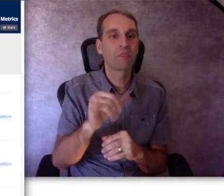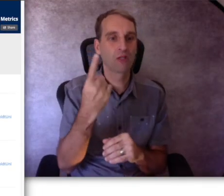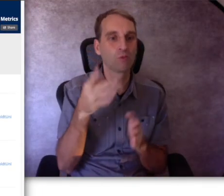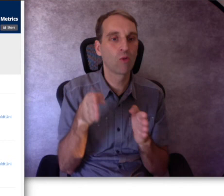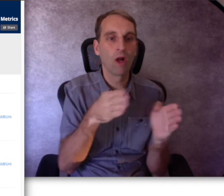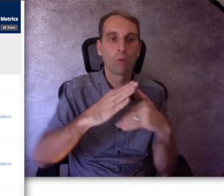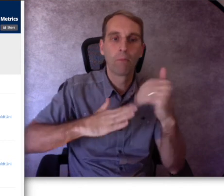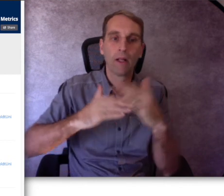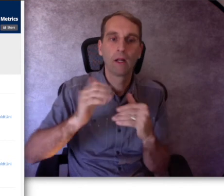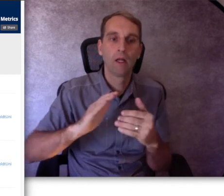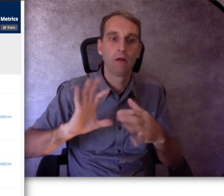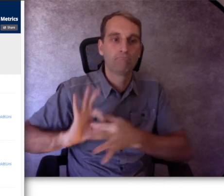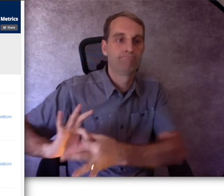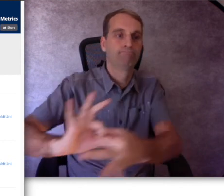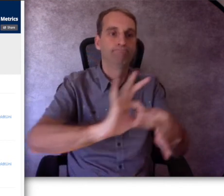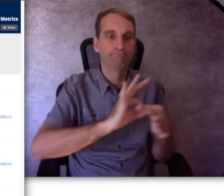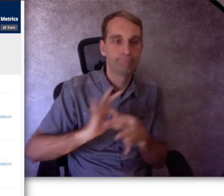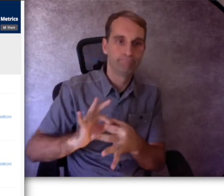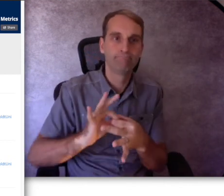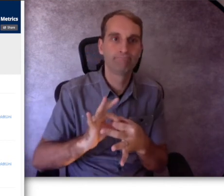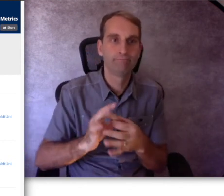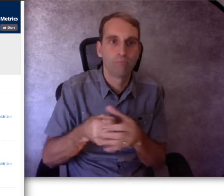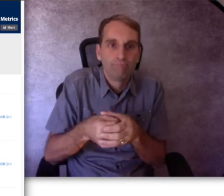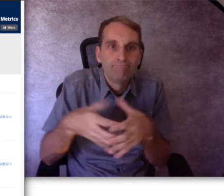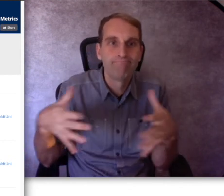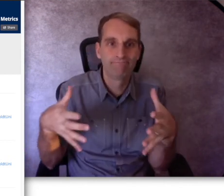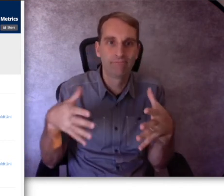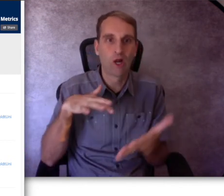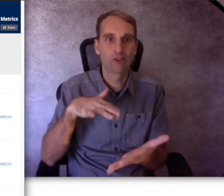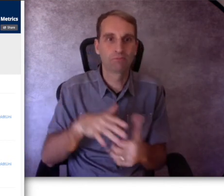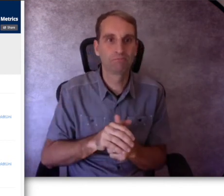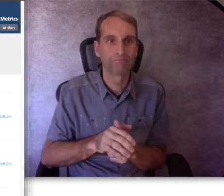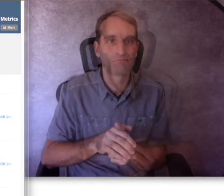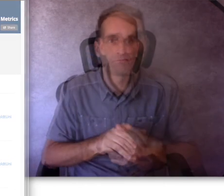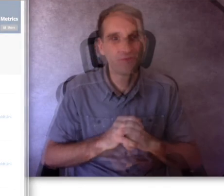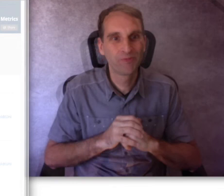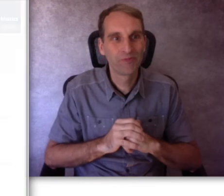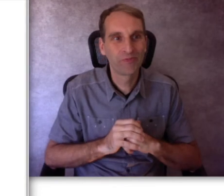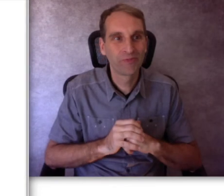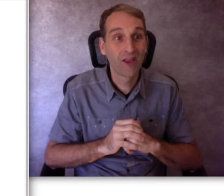This is an opportunity to be able to build and network cross collaborators.